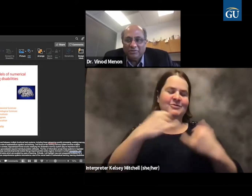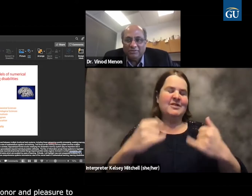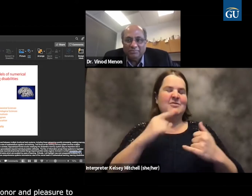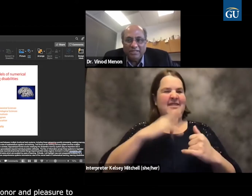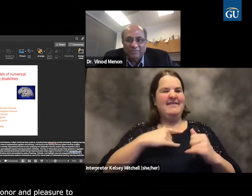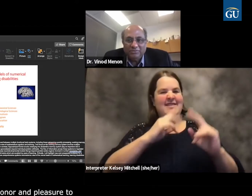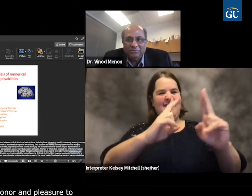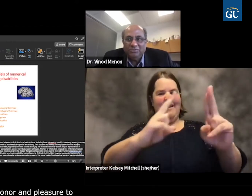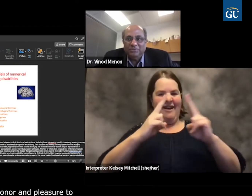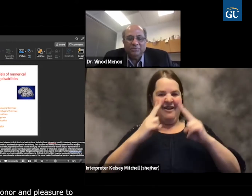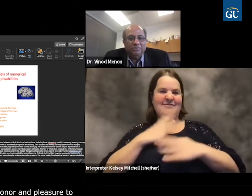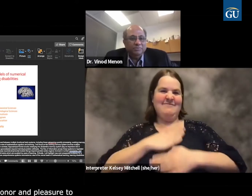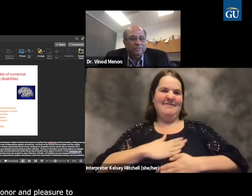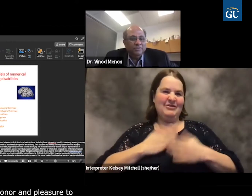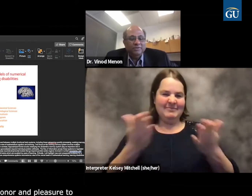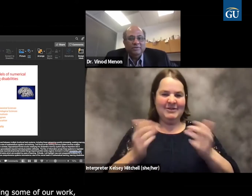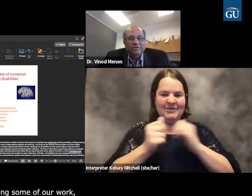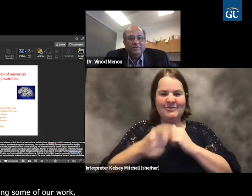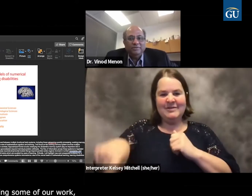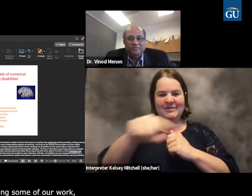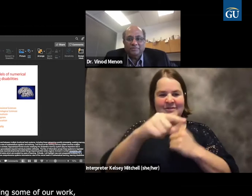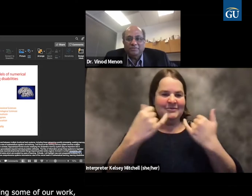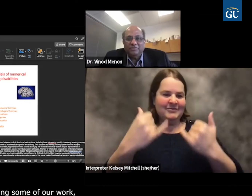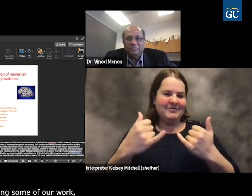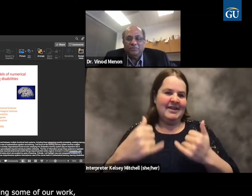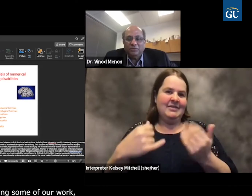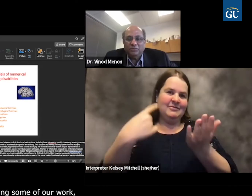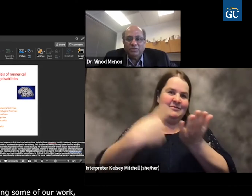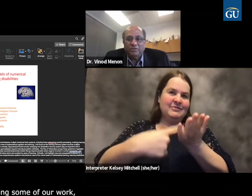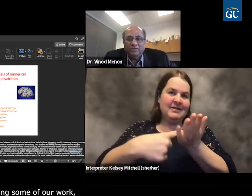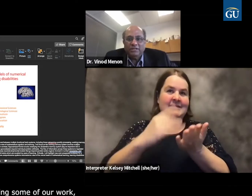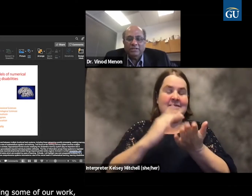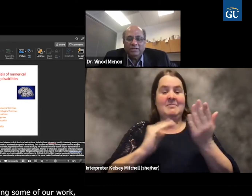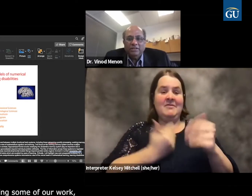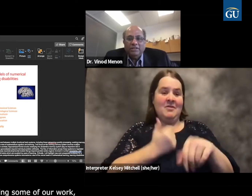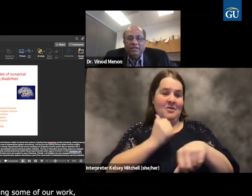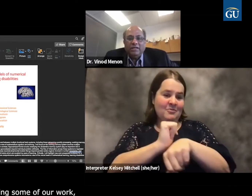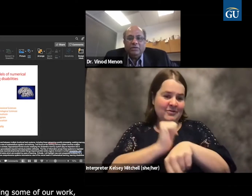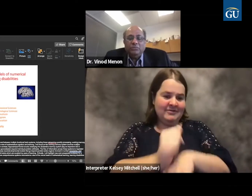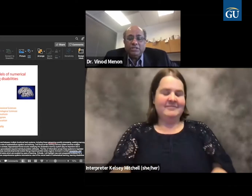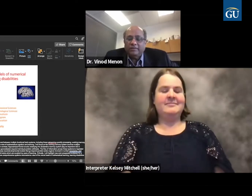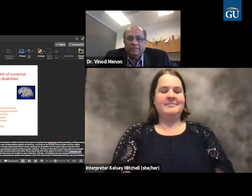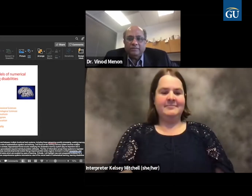it's really a great honor and pleasure to be with you